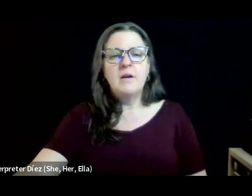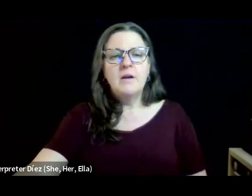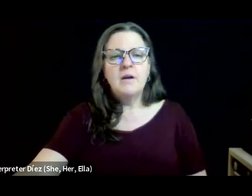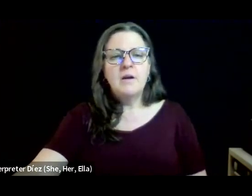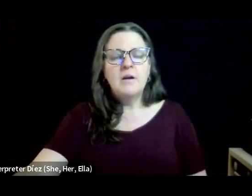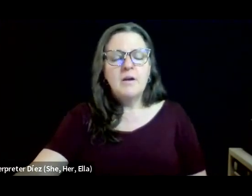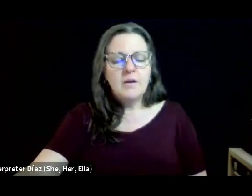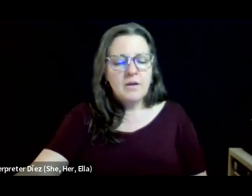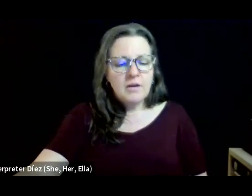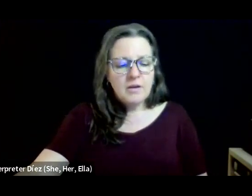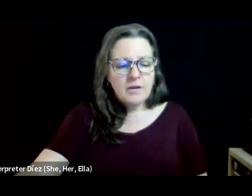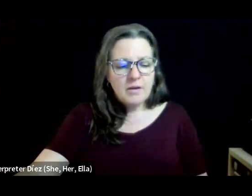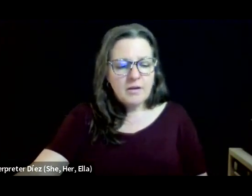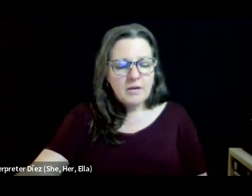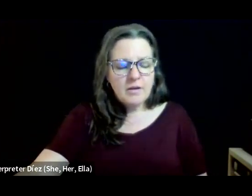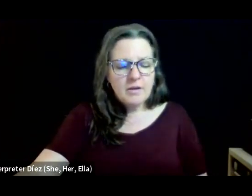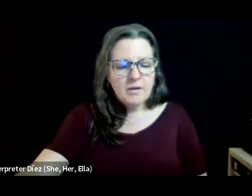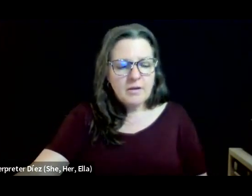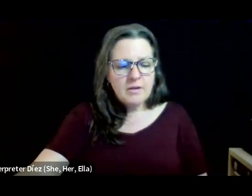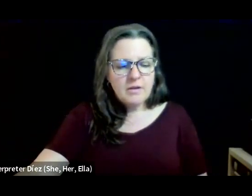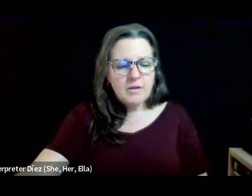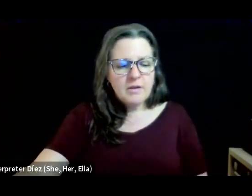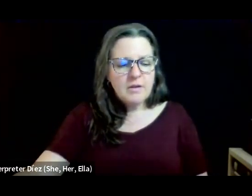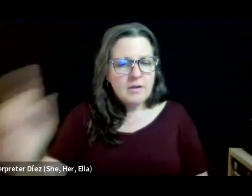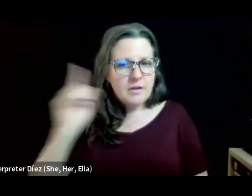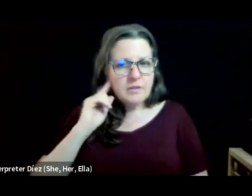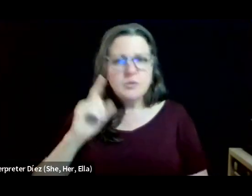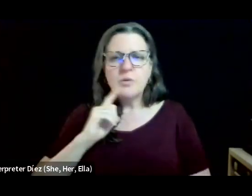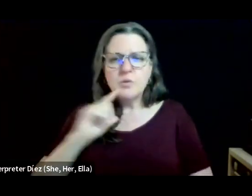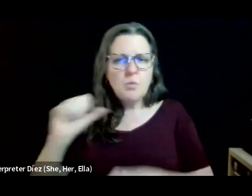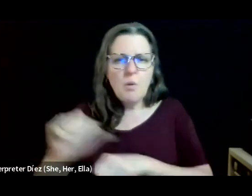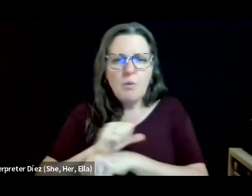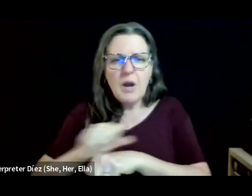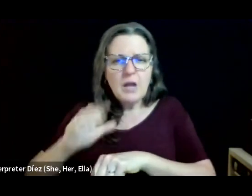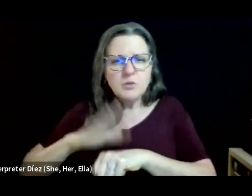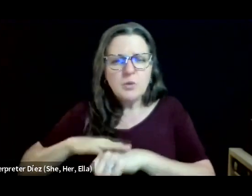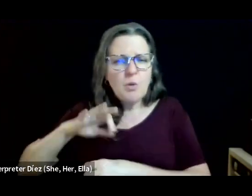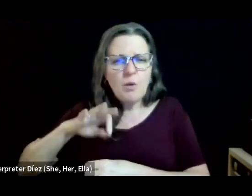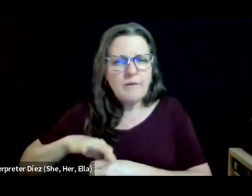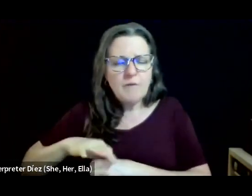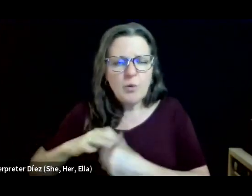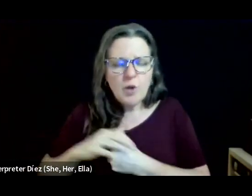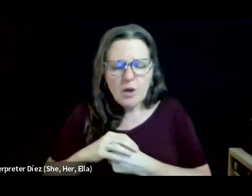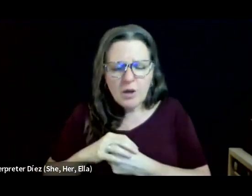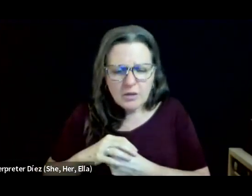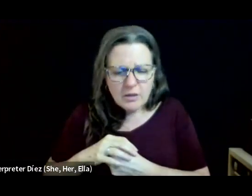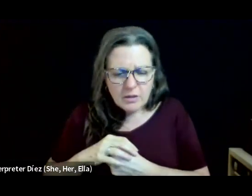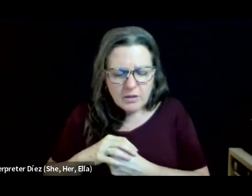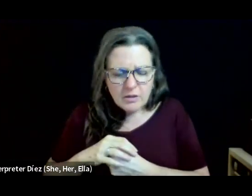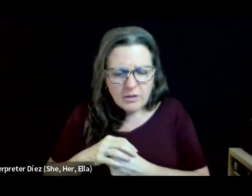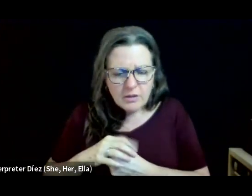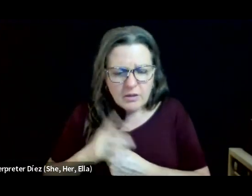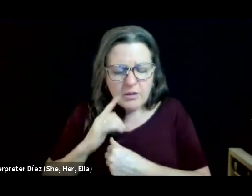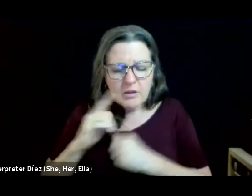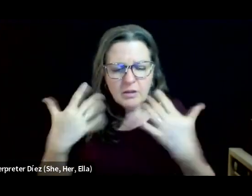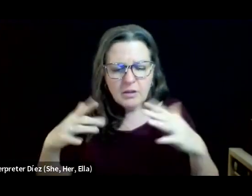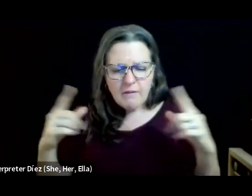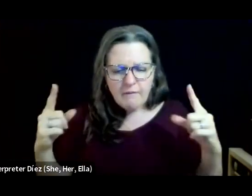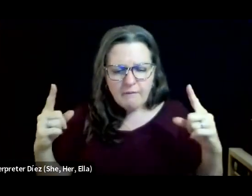papers that have to do with what we're going to vote on. Very complicated legal stuff.